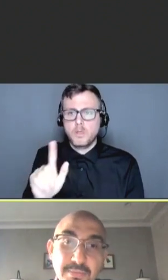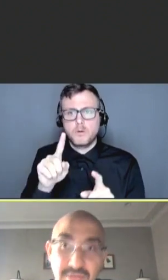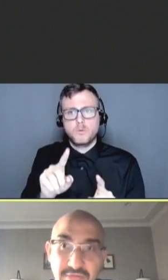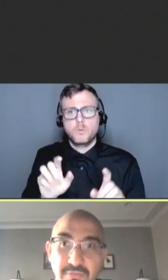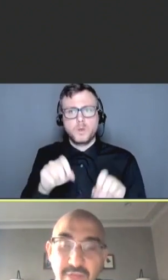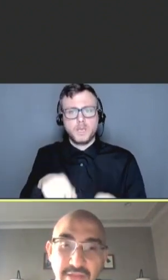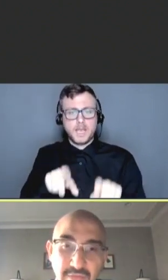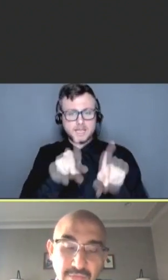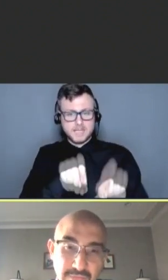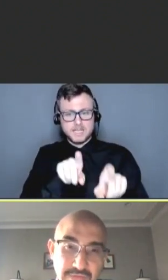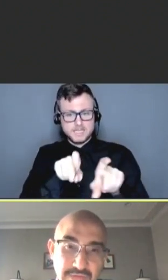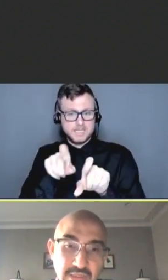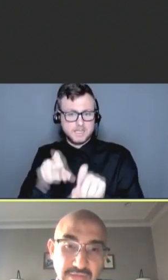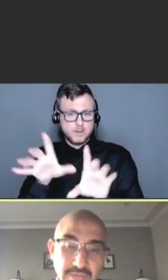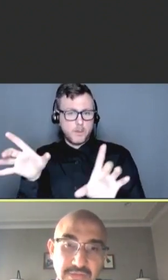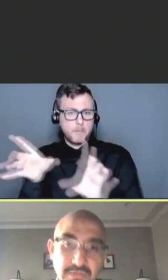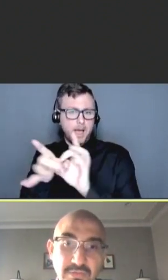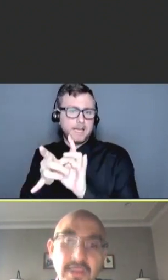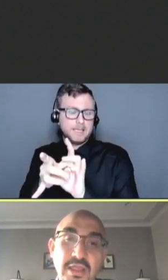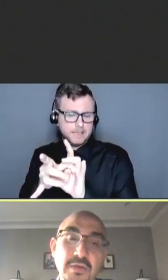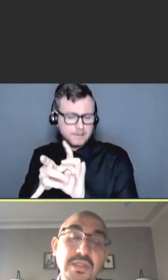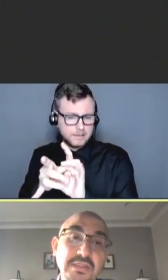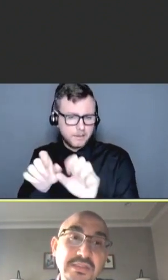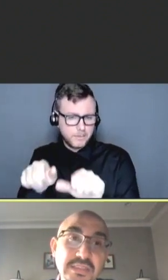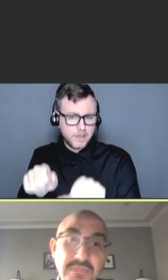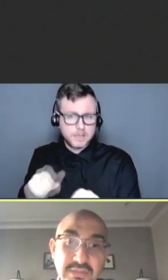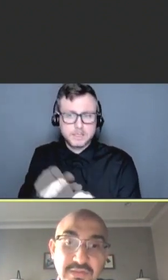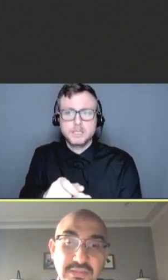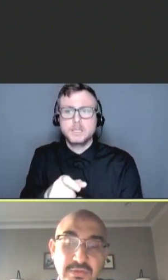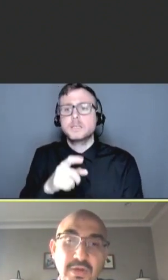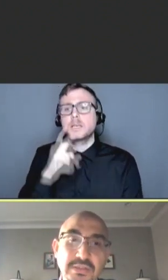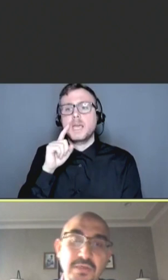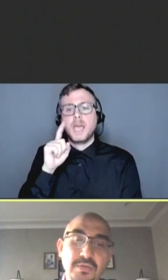breadth of binding of those antibodies. And we can test the specificity. So ask the question,